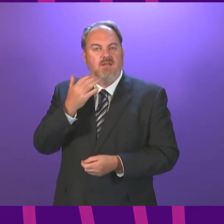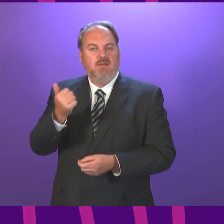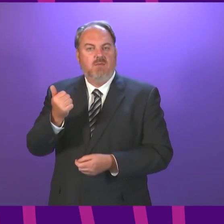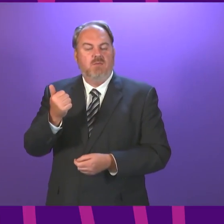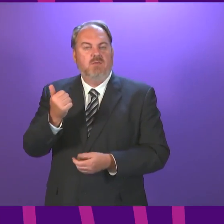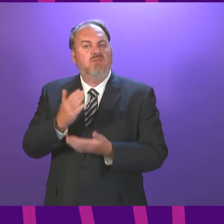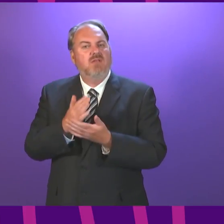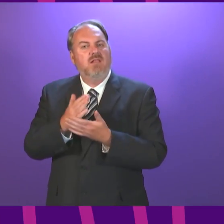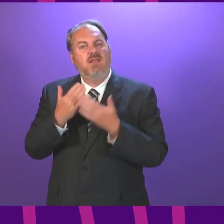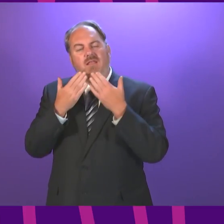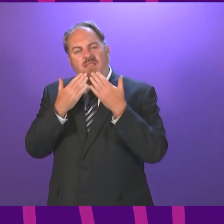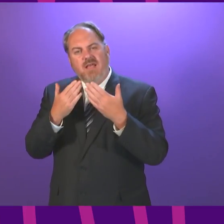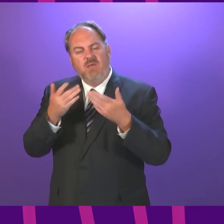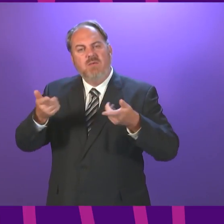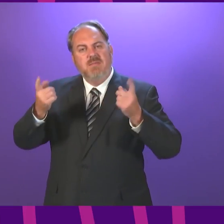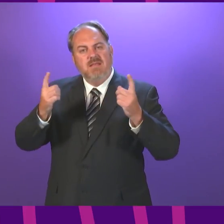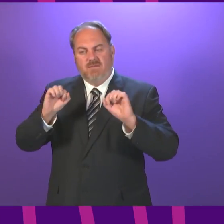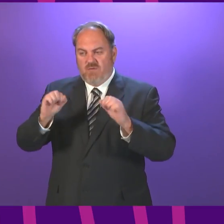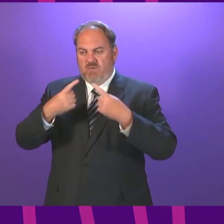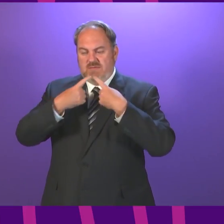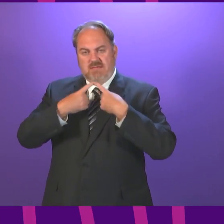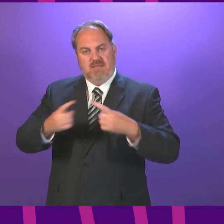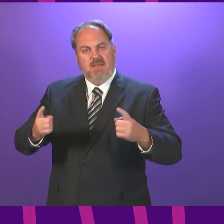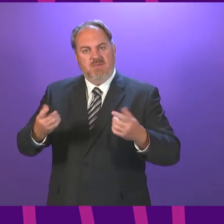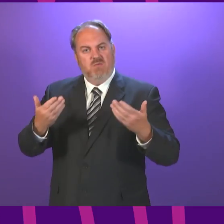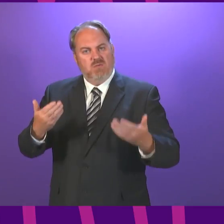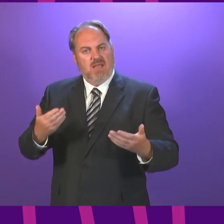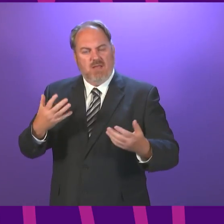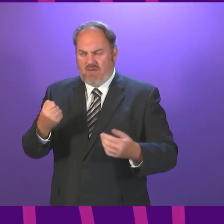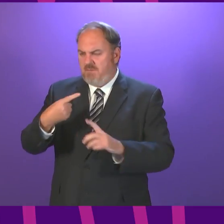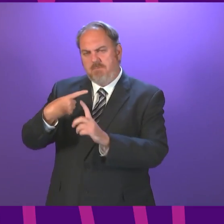I thank Angela Constance for her statement today. She announced some constructive measures,